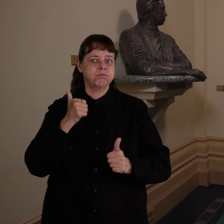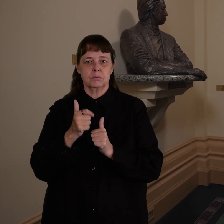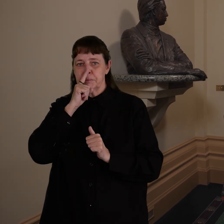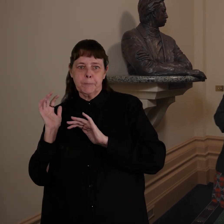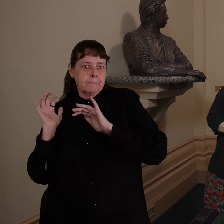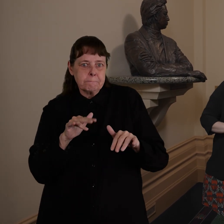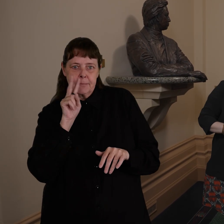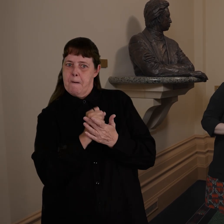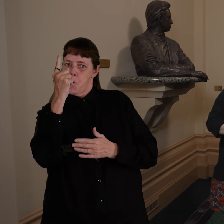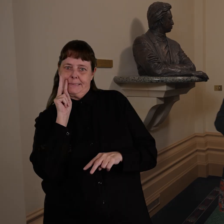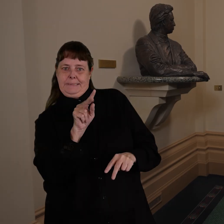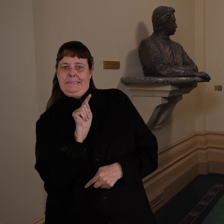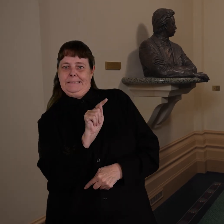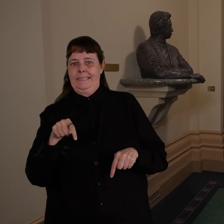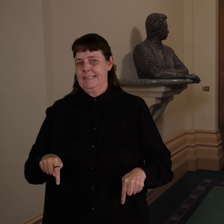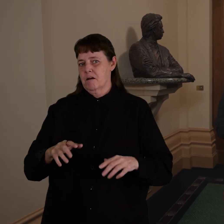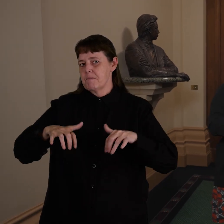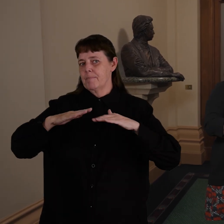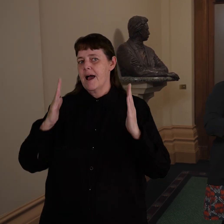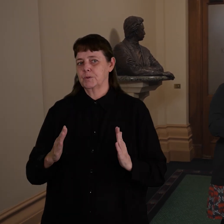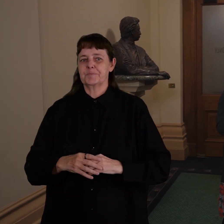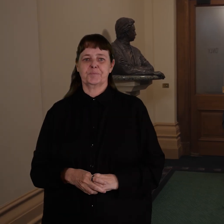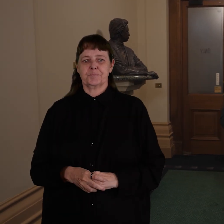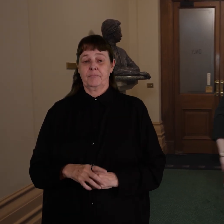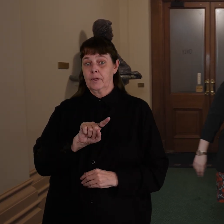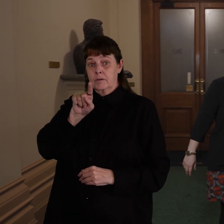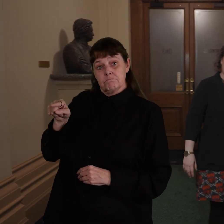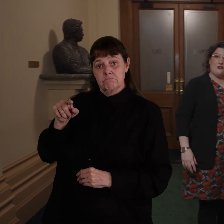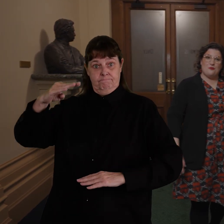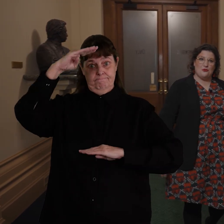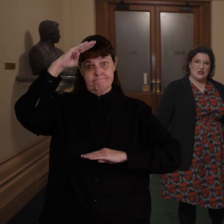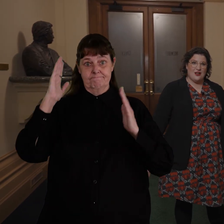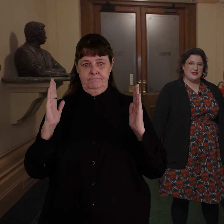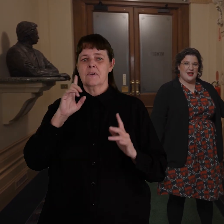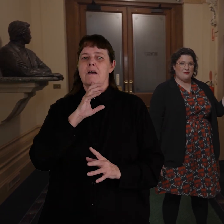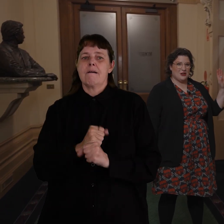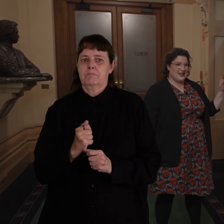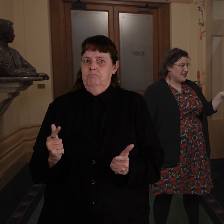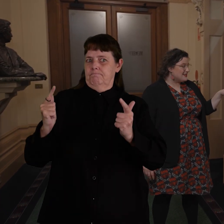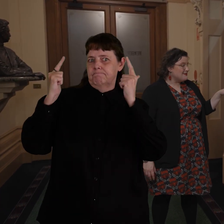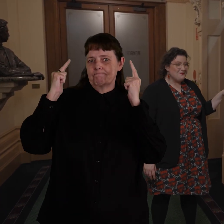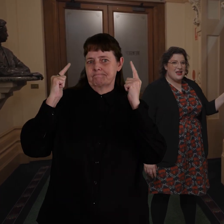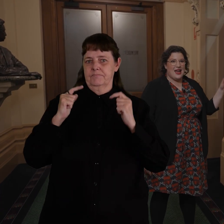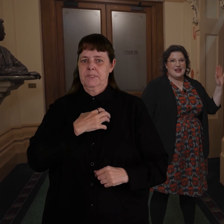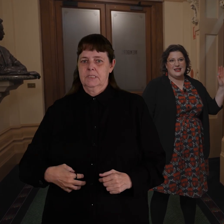at Parliament House. On this side we have a bust of the Right Honourable Charles Cameron Kingston.